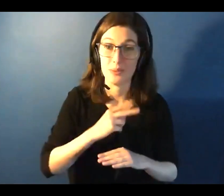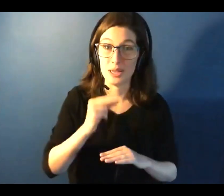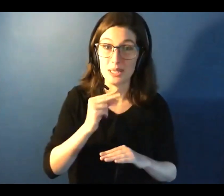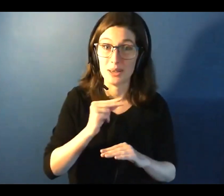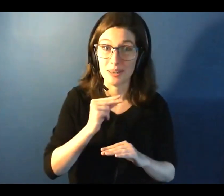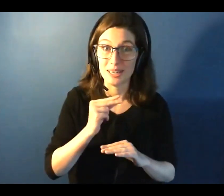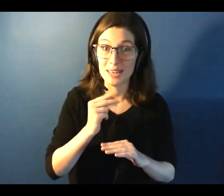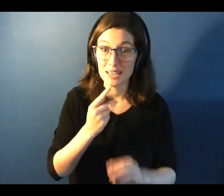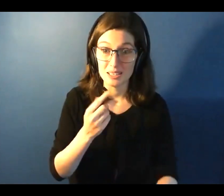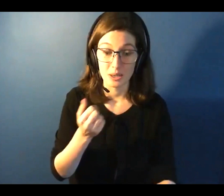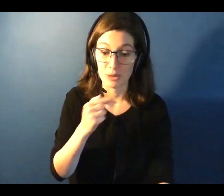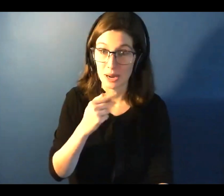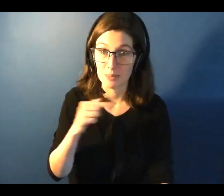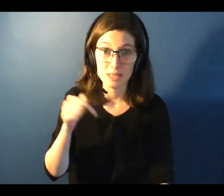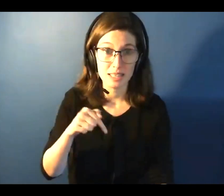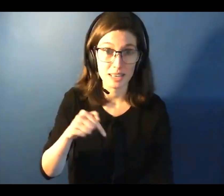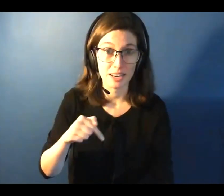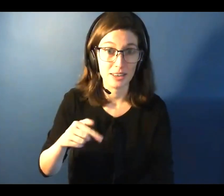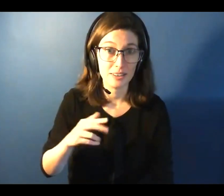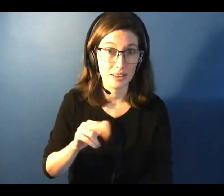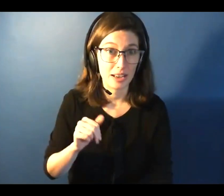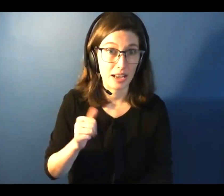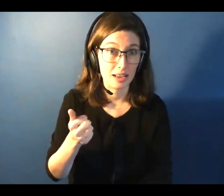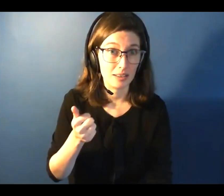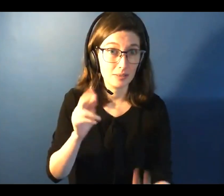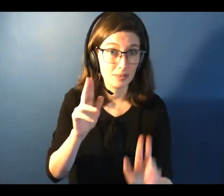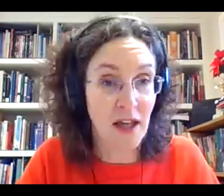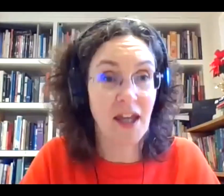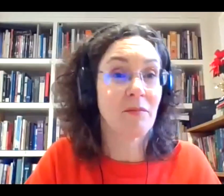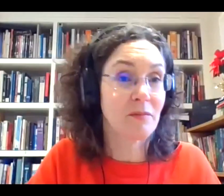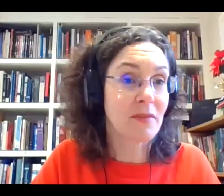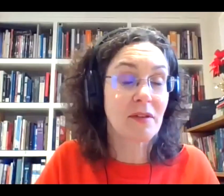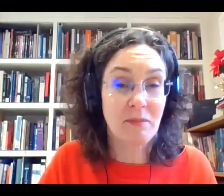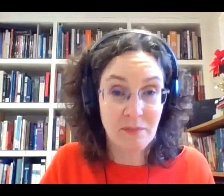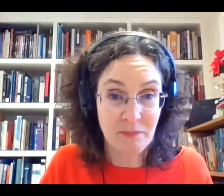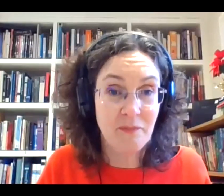voice over, but I'm still here.